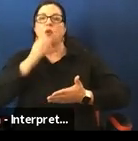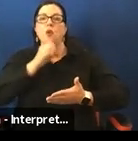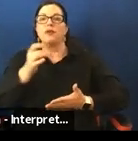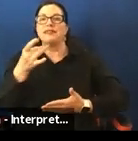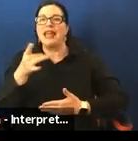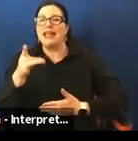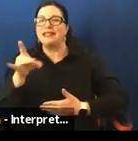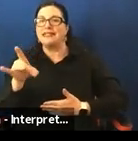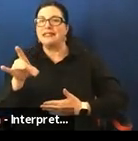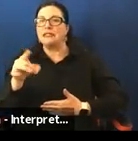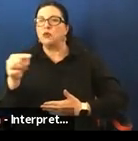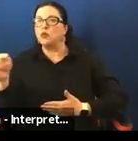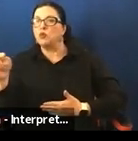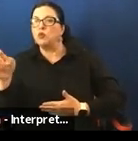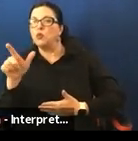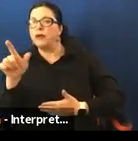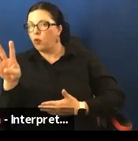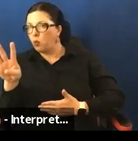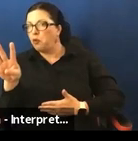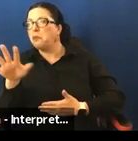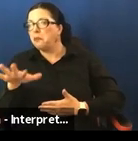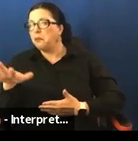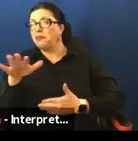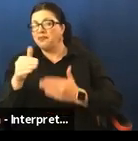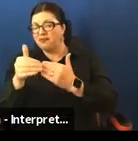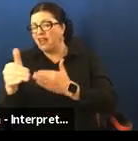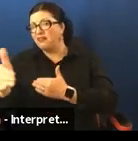Jason Williams: But after that. Jason Williams: They're just another member of society.